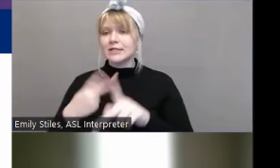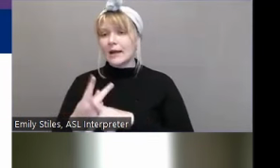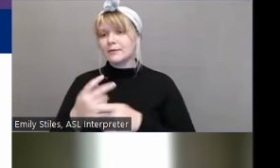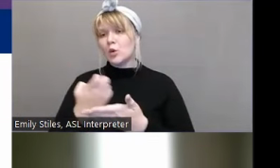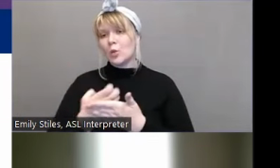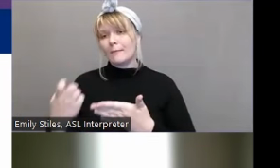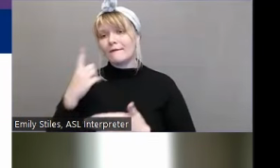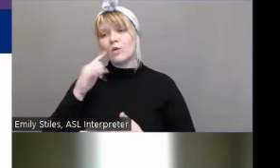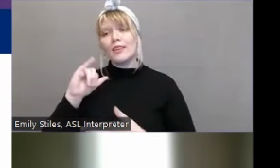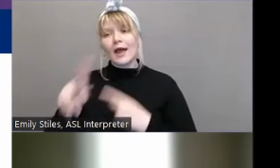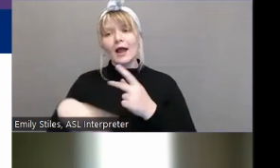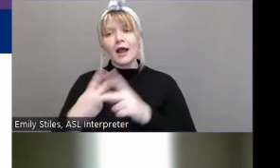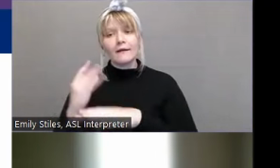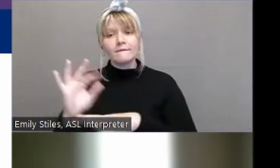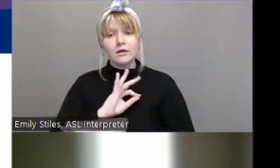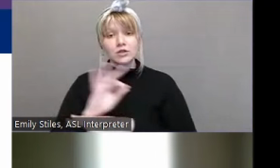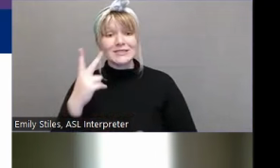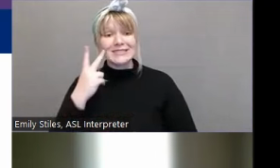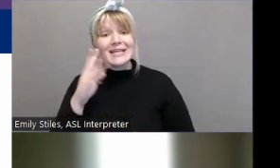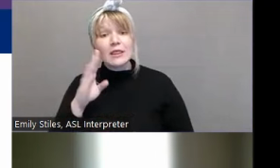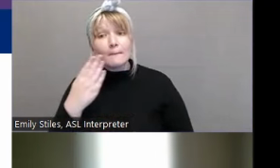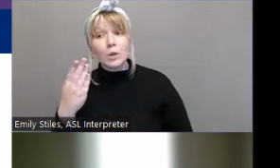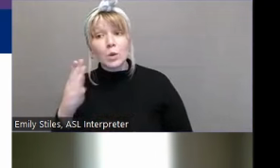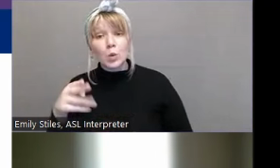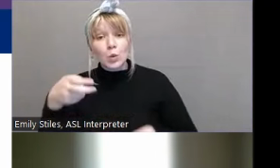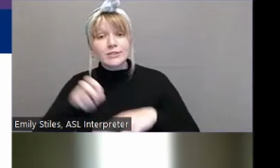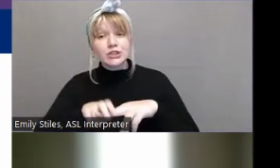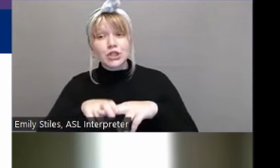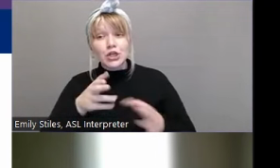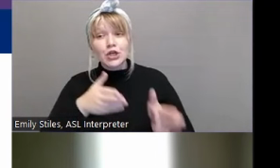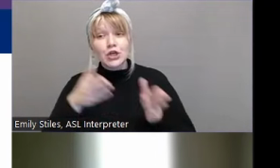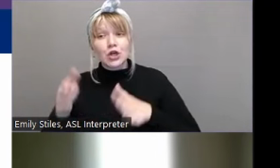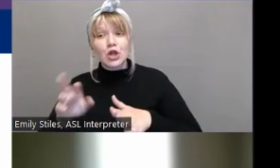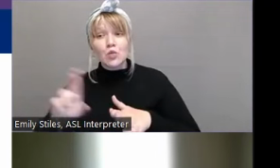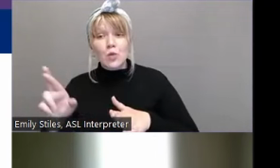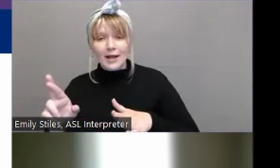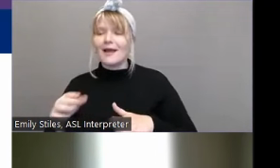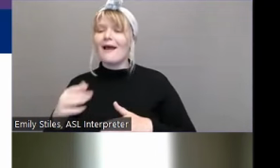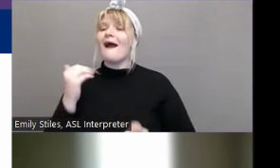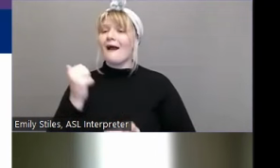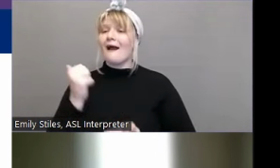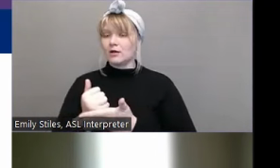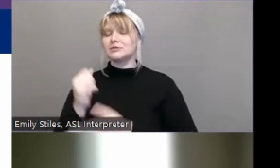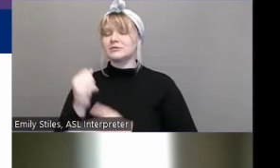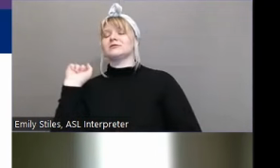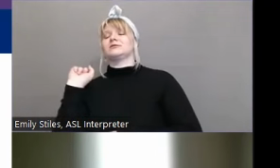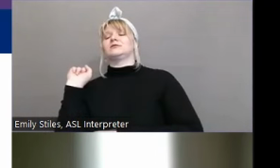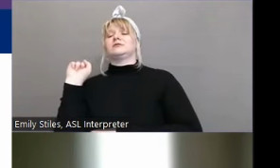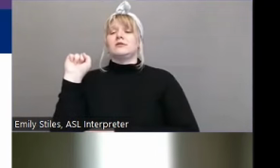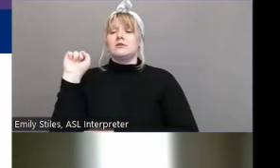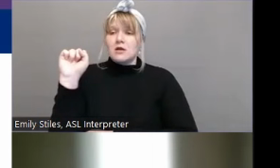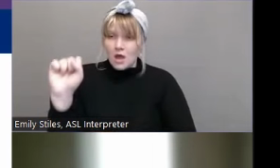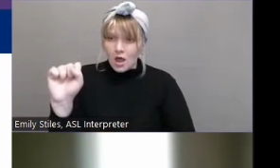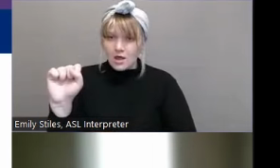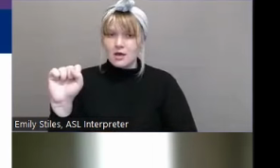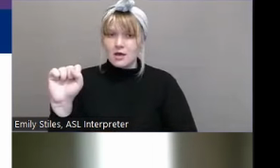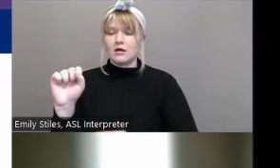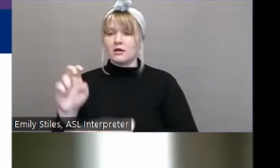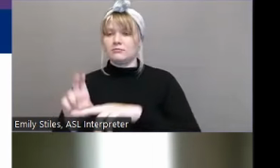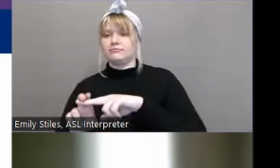The blue item slightly to the right is a device that can help somebody get out of bed; it helps leverage them in order to do so.